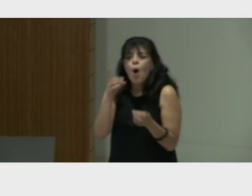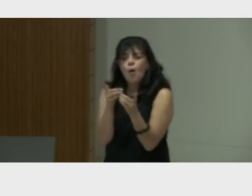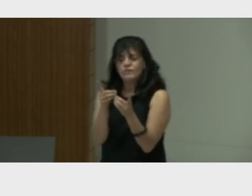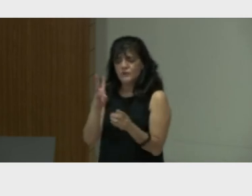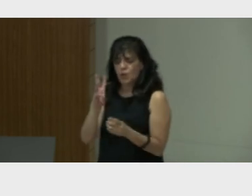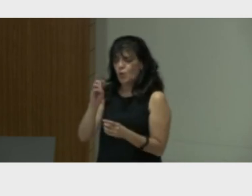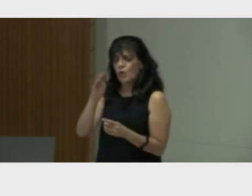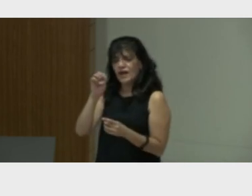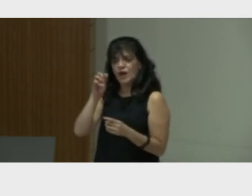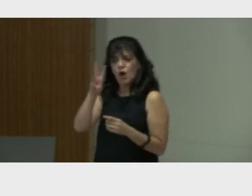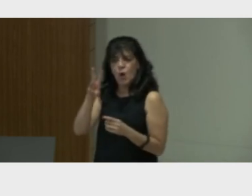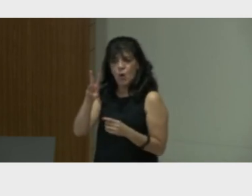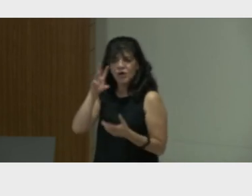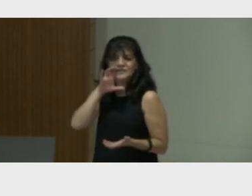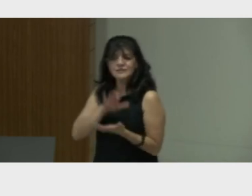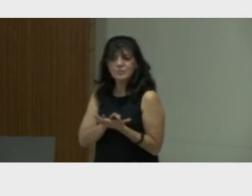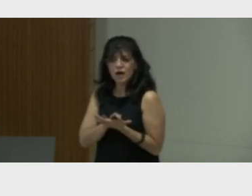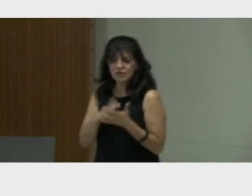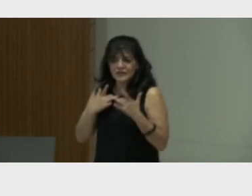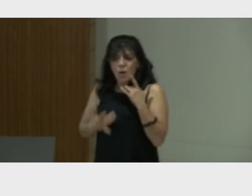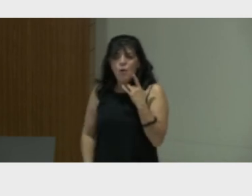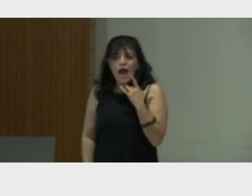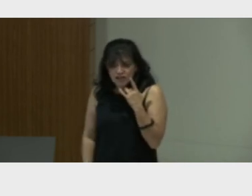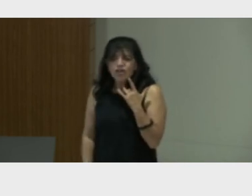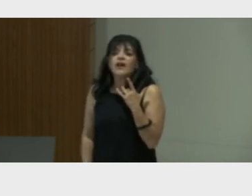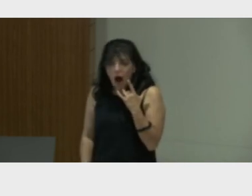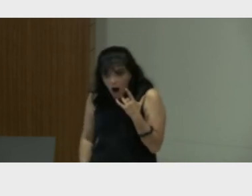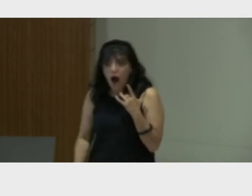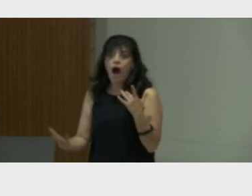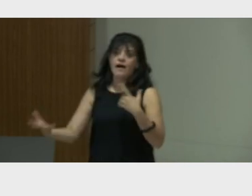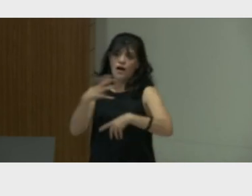whose depression makes them more vulnerable to sexual exploitation.